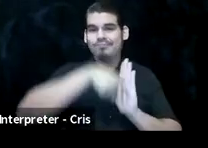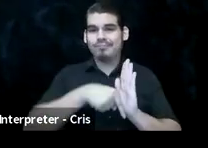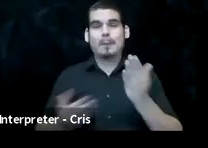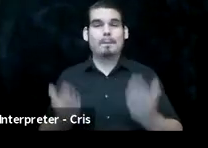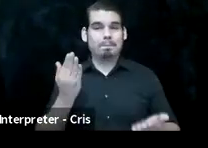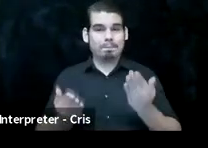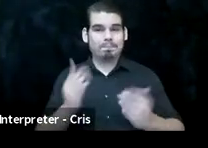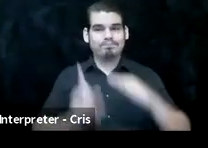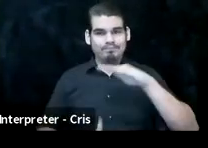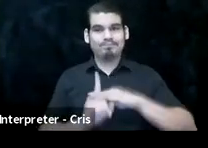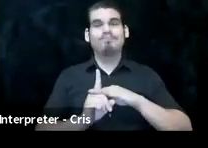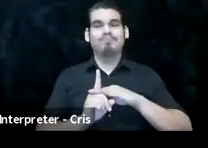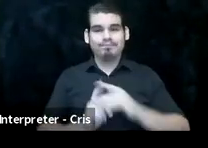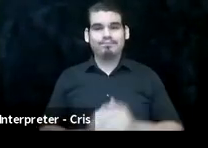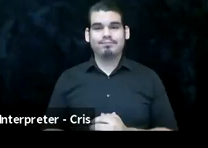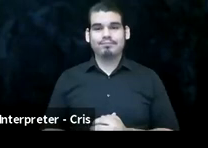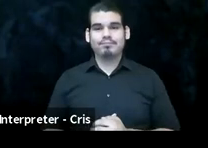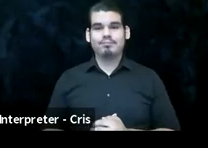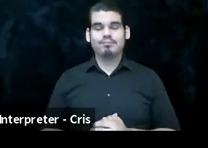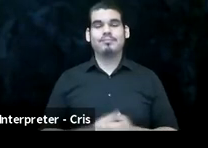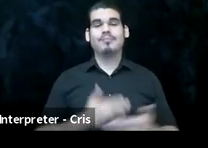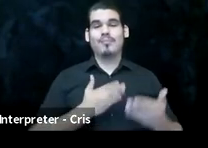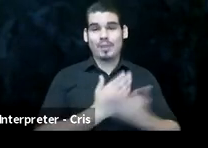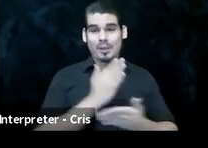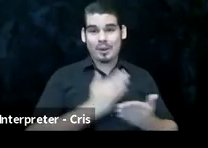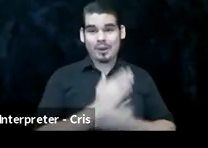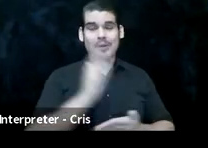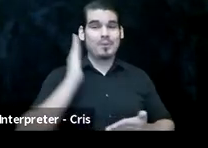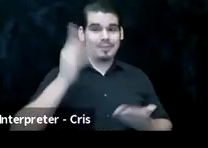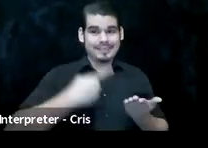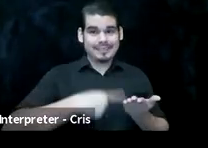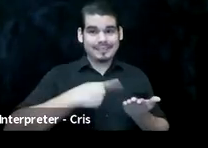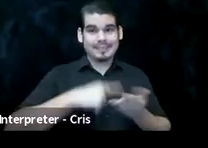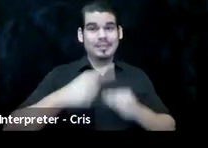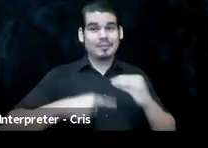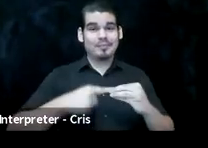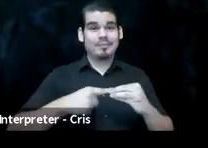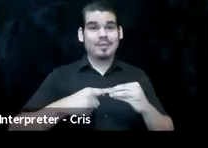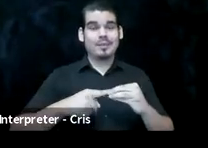Gerardo Chavez, RAD IX: Alright, so we're going to talk about parliamentary motors, so please take advantage of this time to.